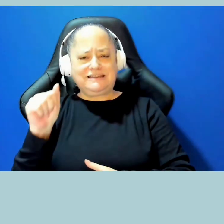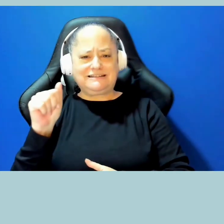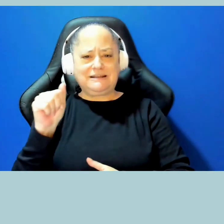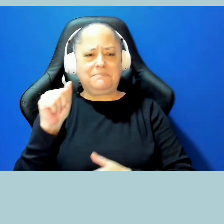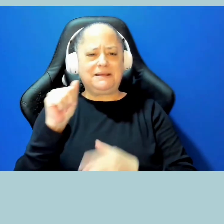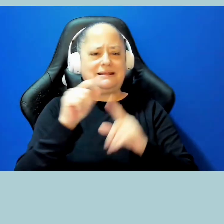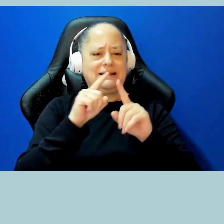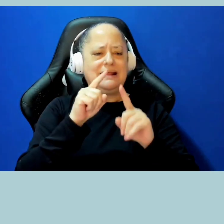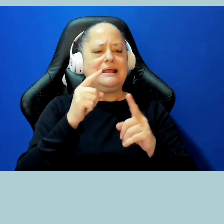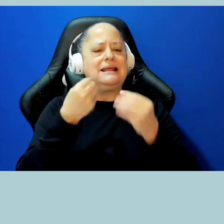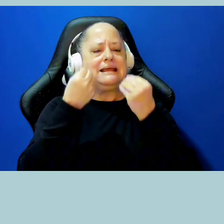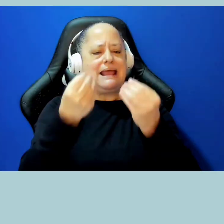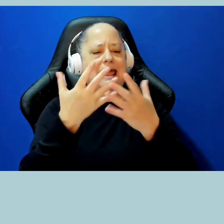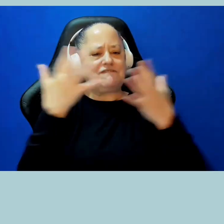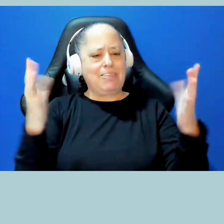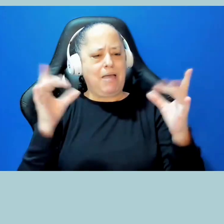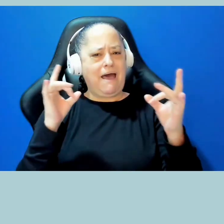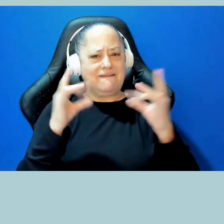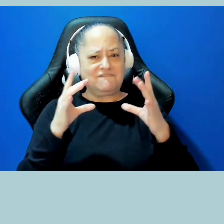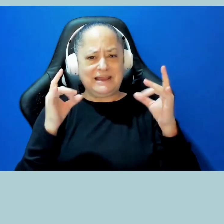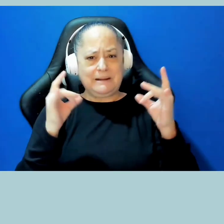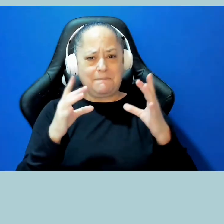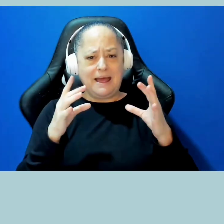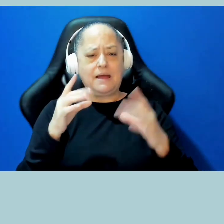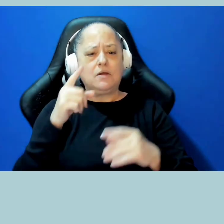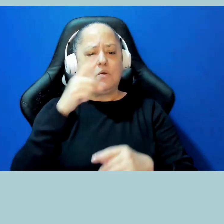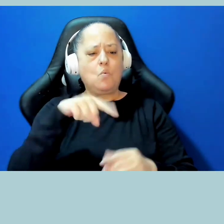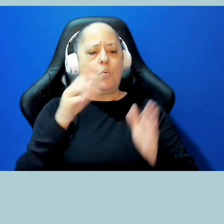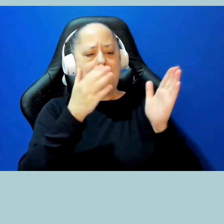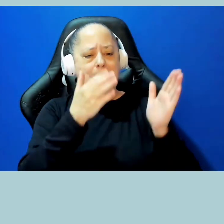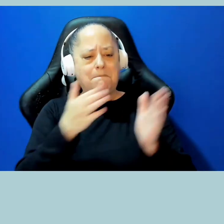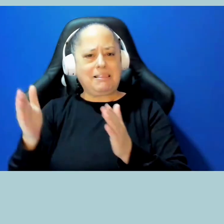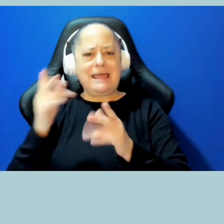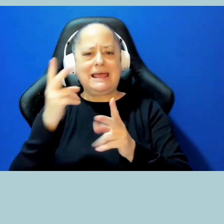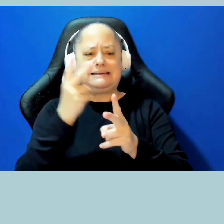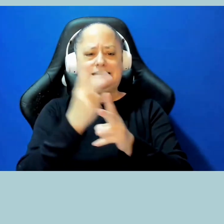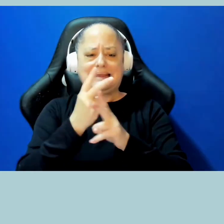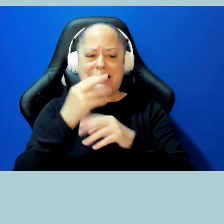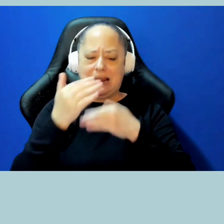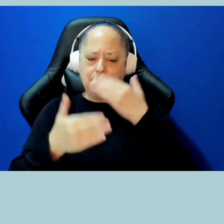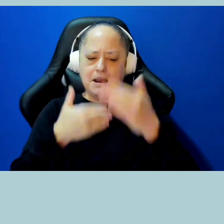give lots of input and feedback. Now we had planned to really keep that going, but we did suffer. We did